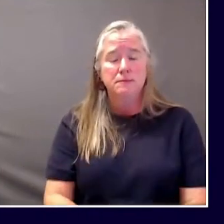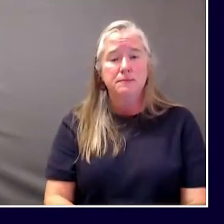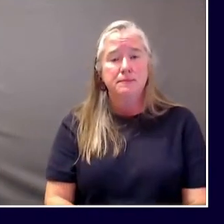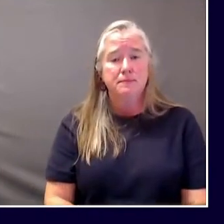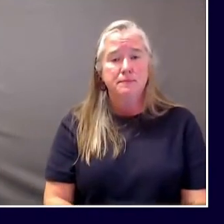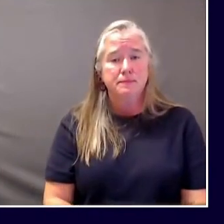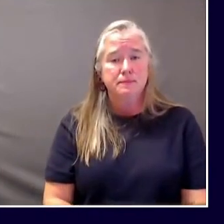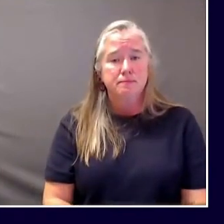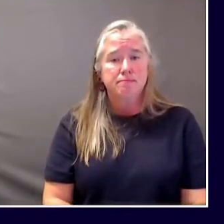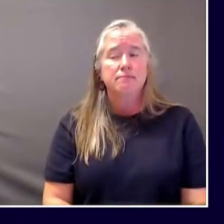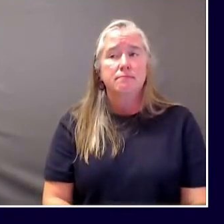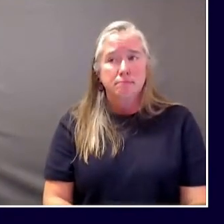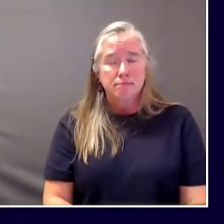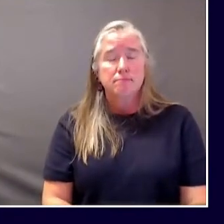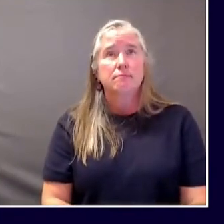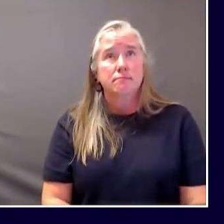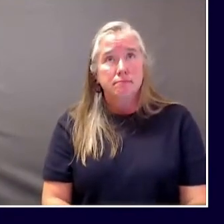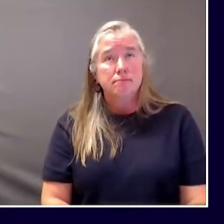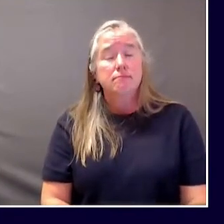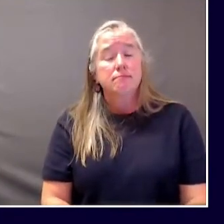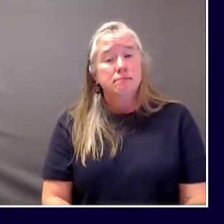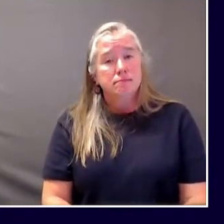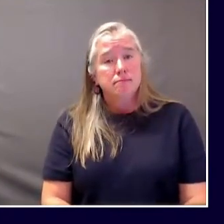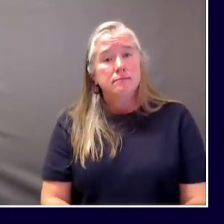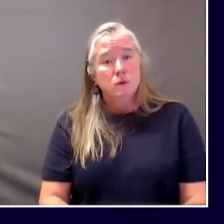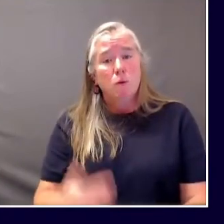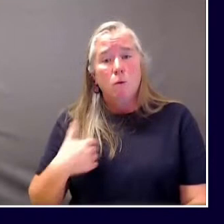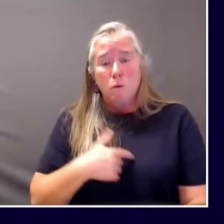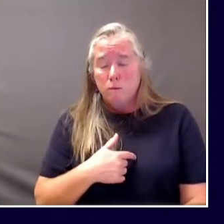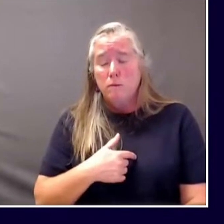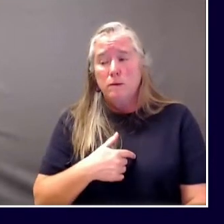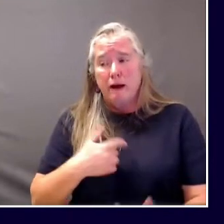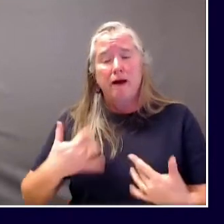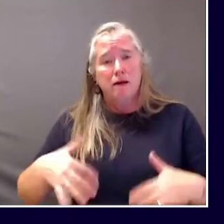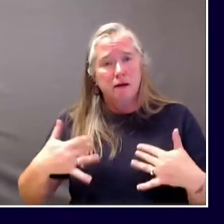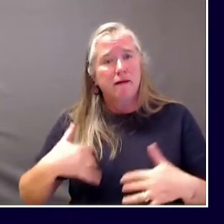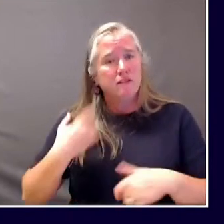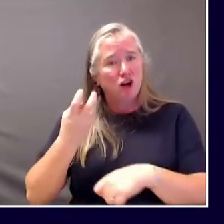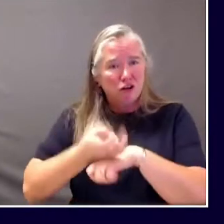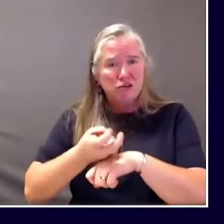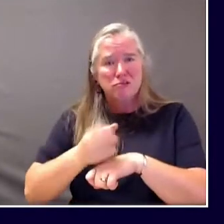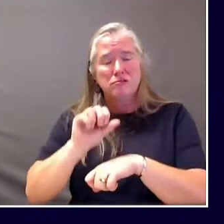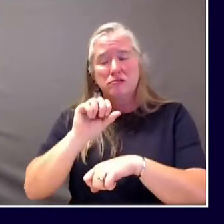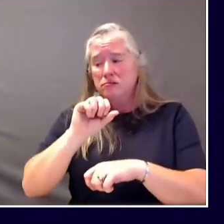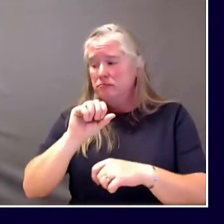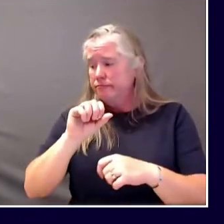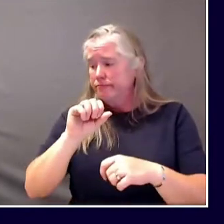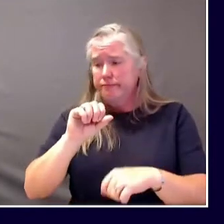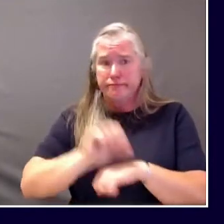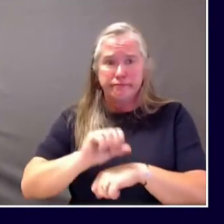it's a tough job to get that message out constantly